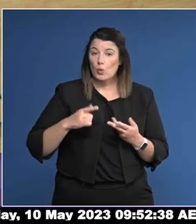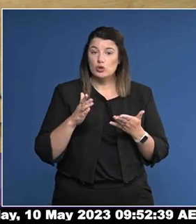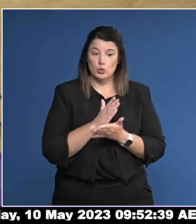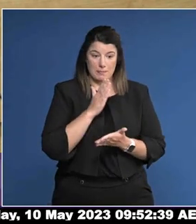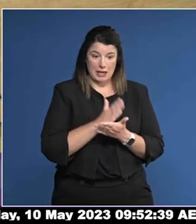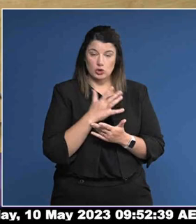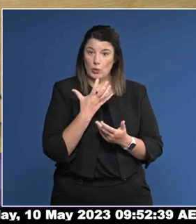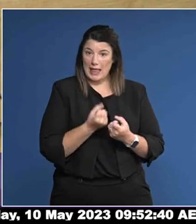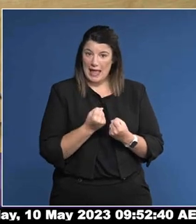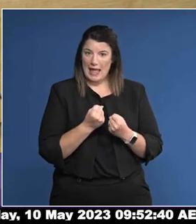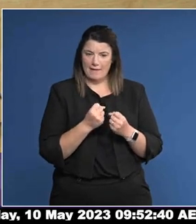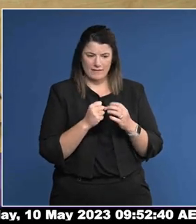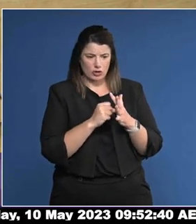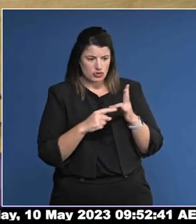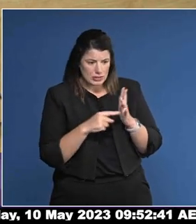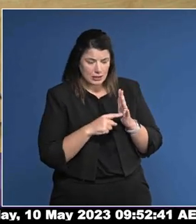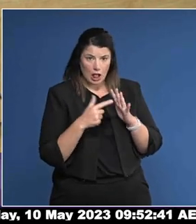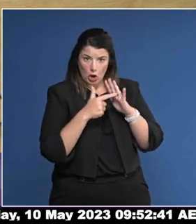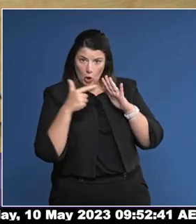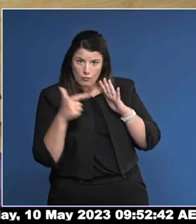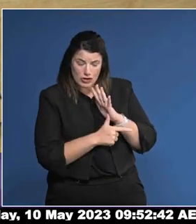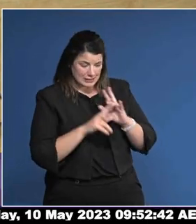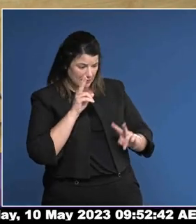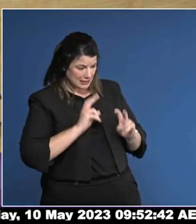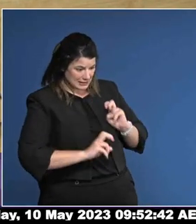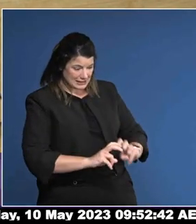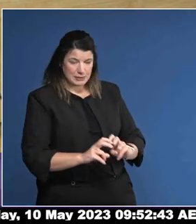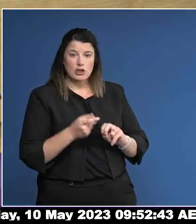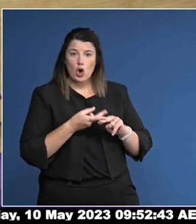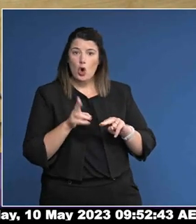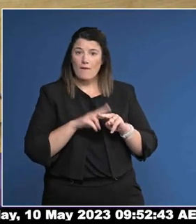and comprehensive assessment of the risk of harm to a child?